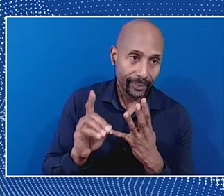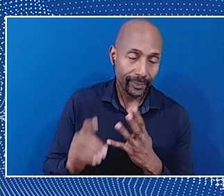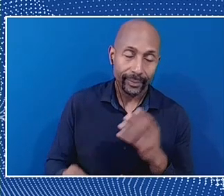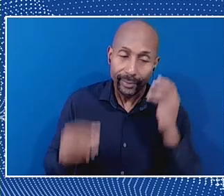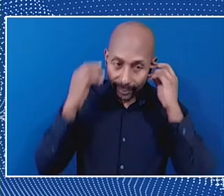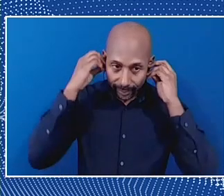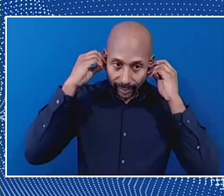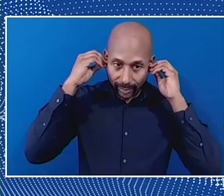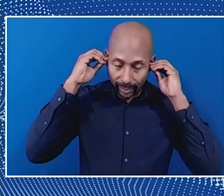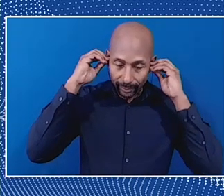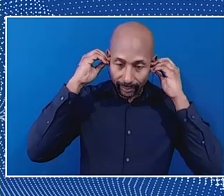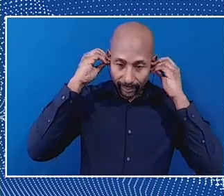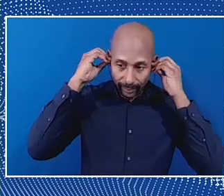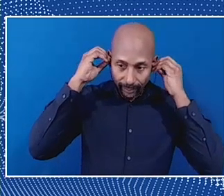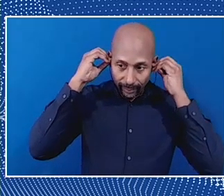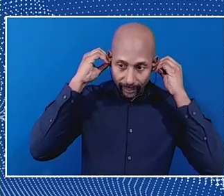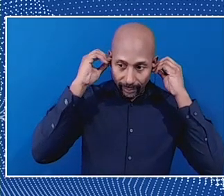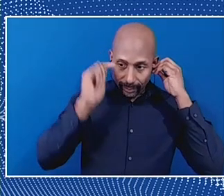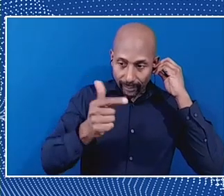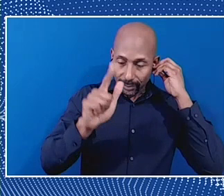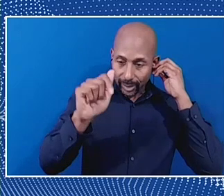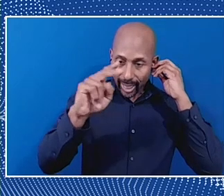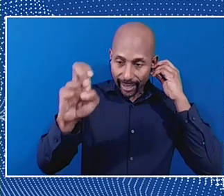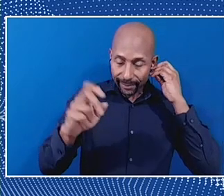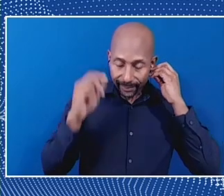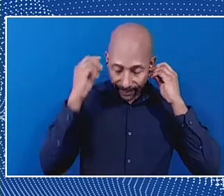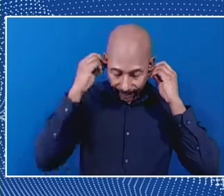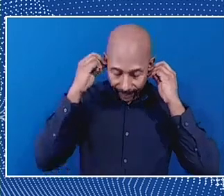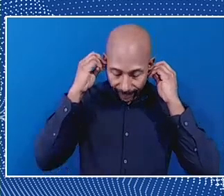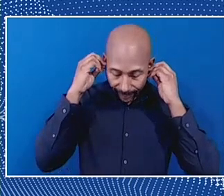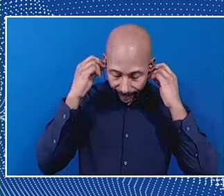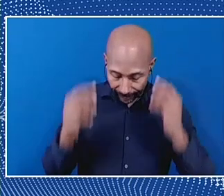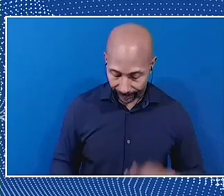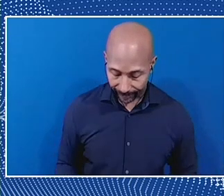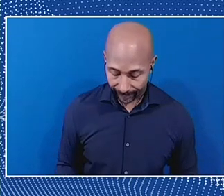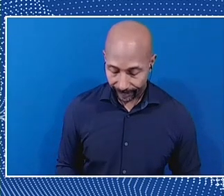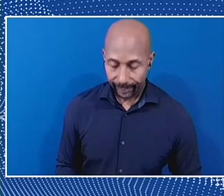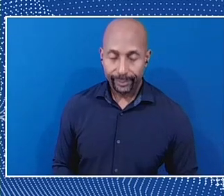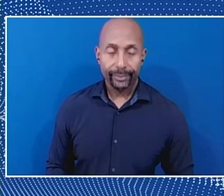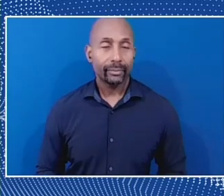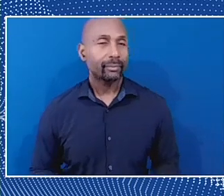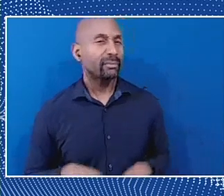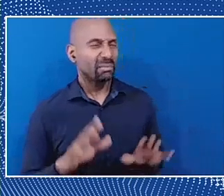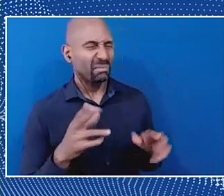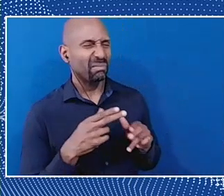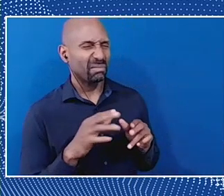Oh, Lane. Yes. Just real quick with this discussion of